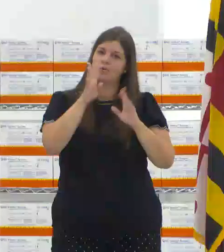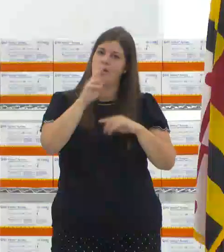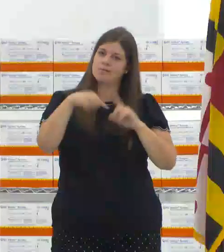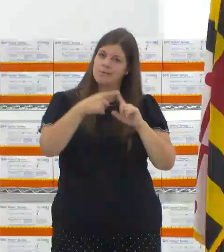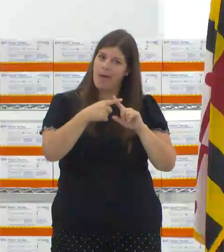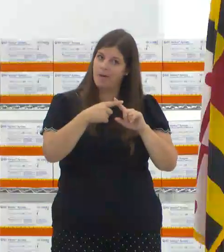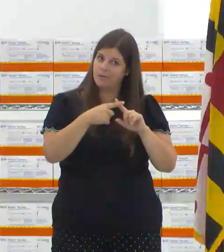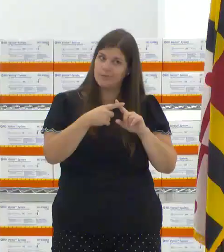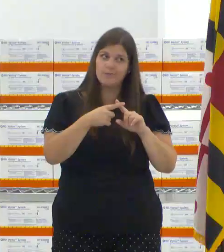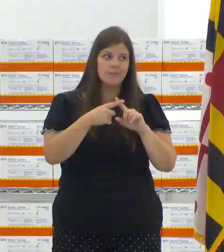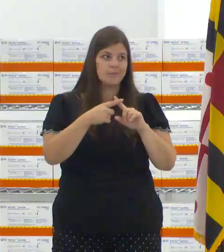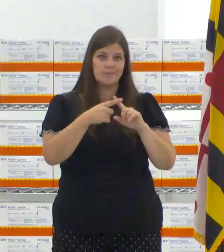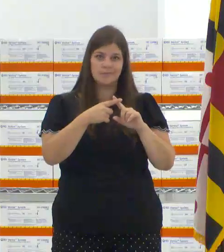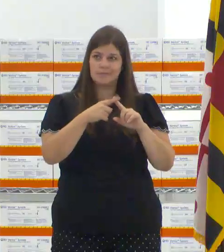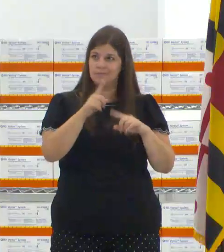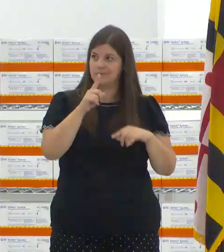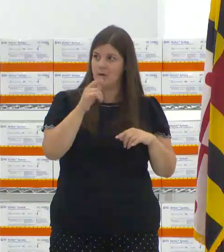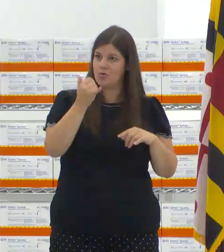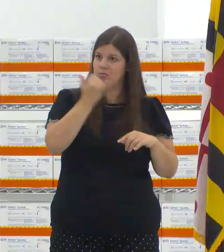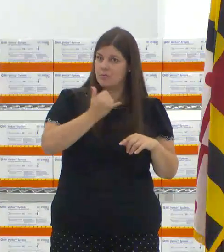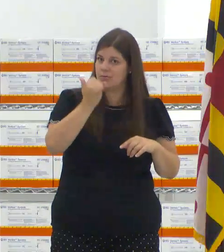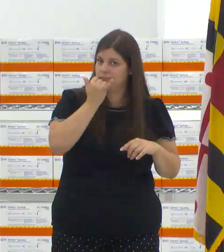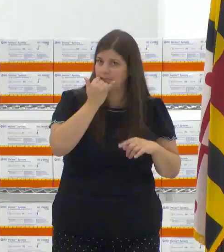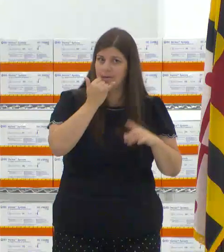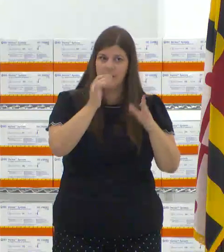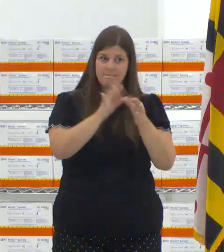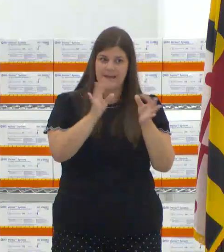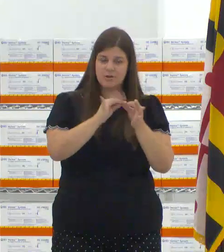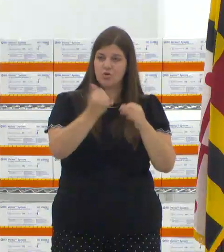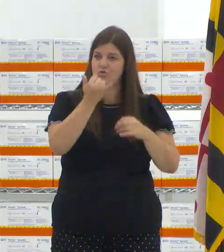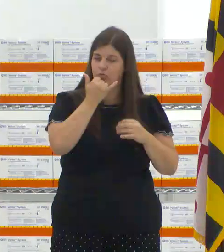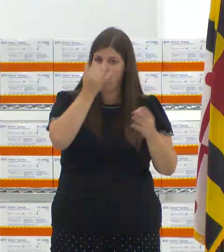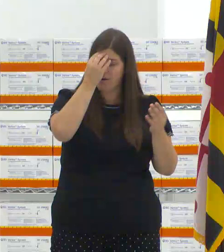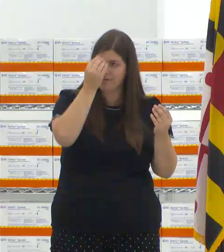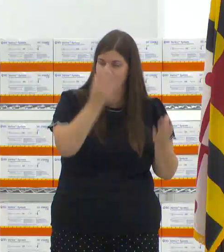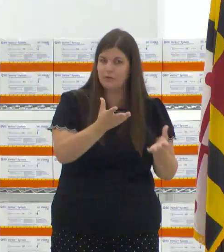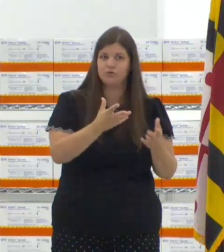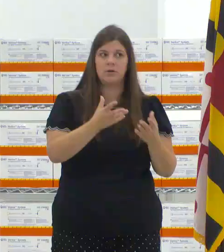admiral Jawar are now moving forward with similar, they're talking about doing our own acquisition,